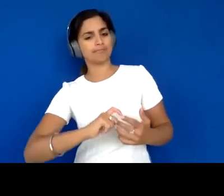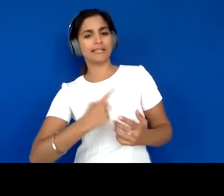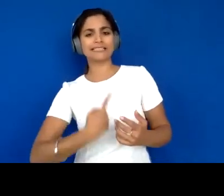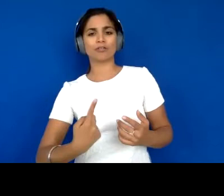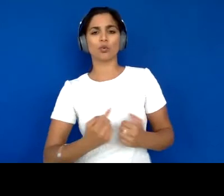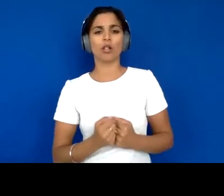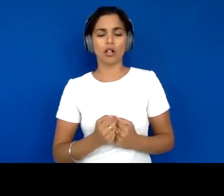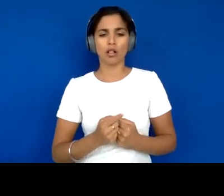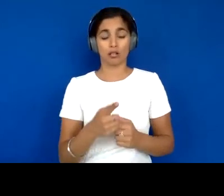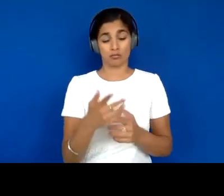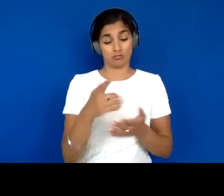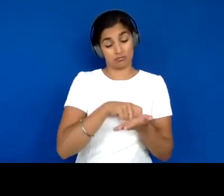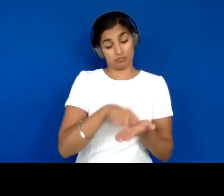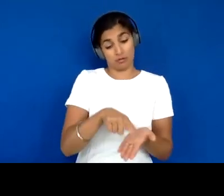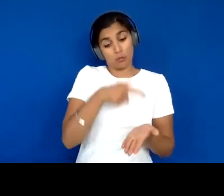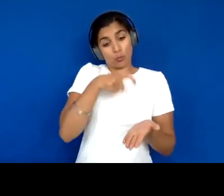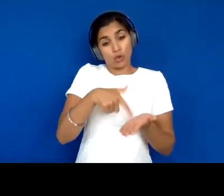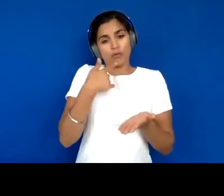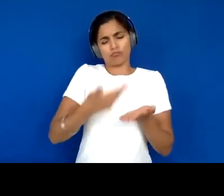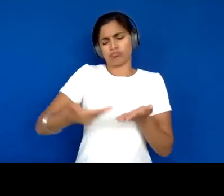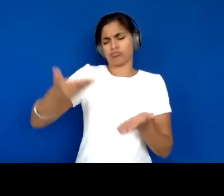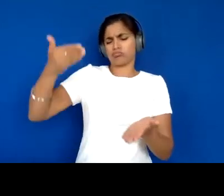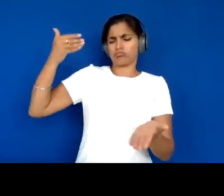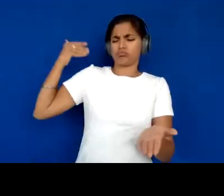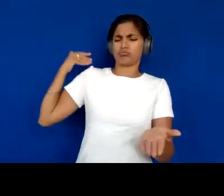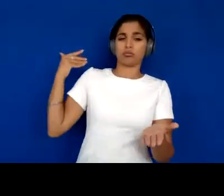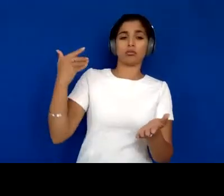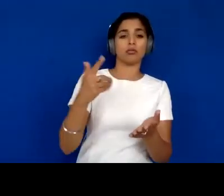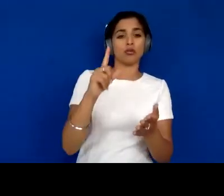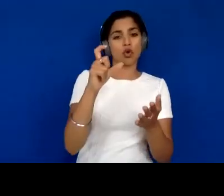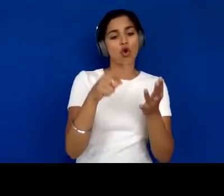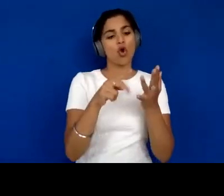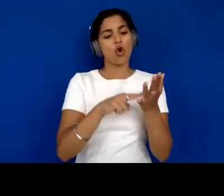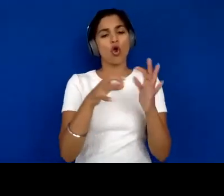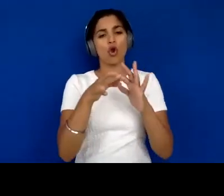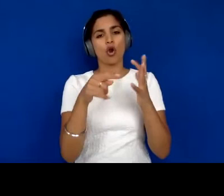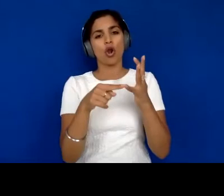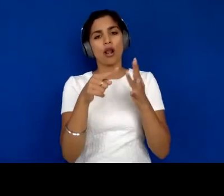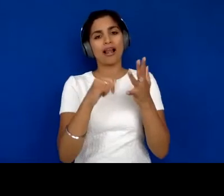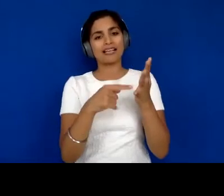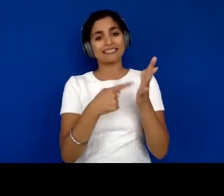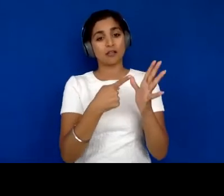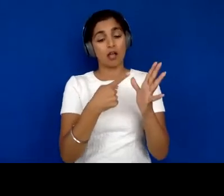chronicles of the consistence kryb american inhabitants their gods their